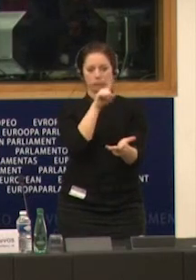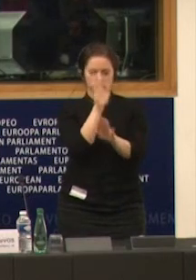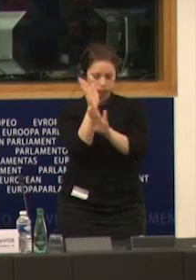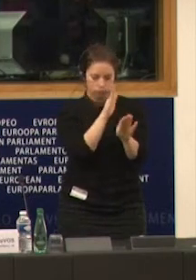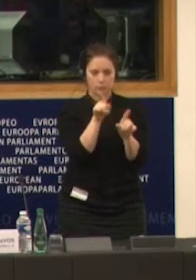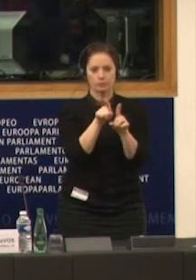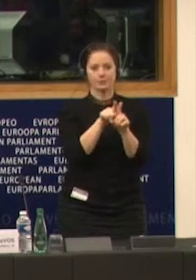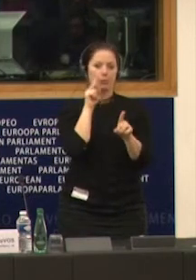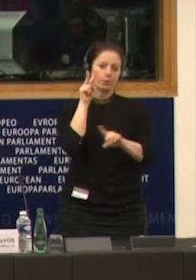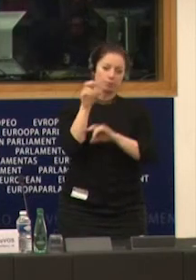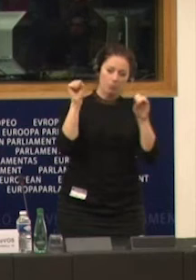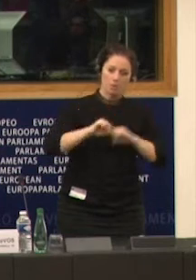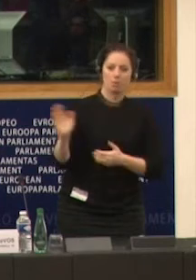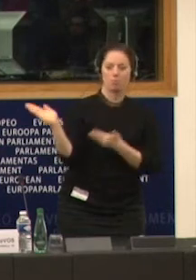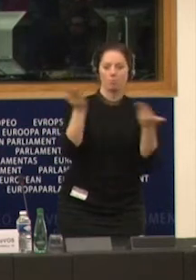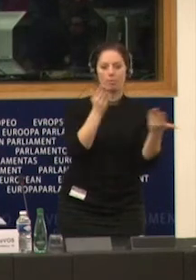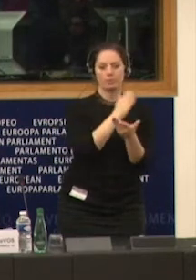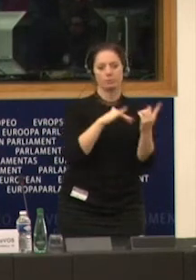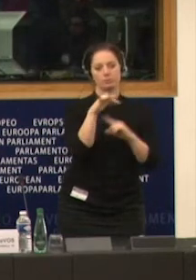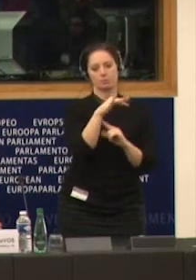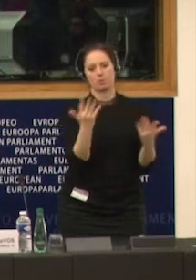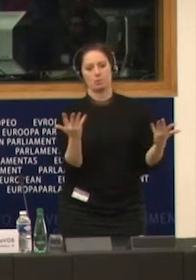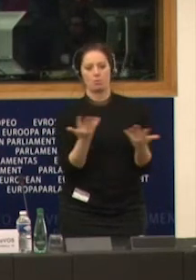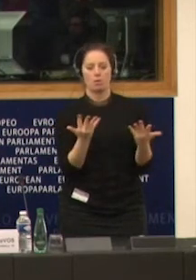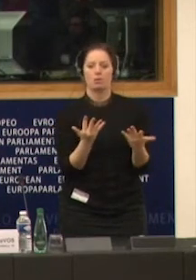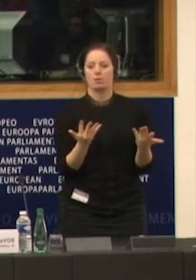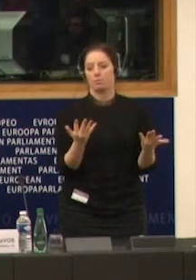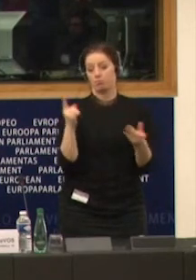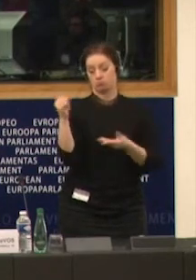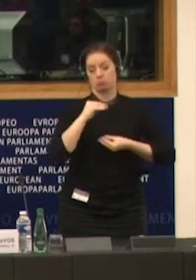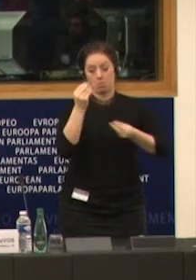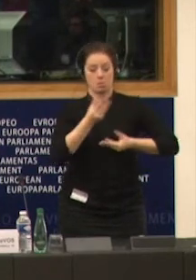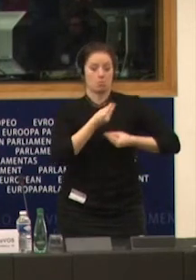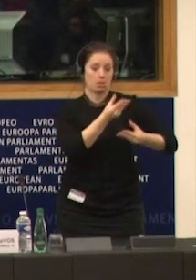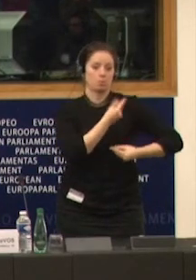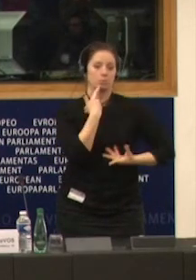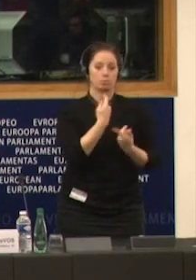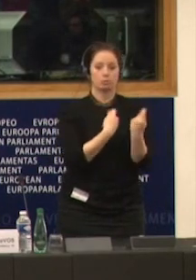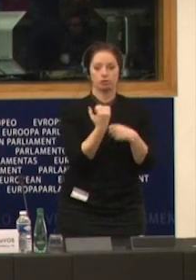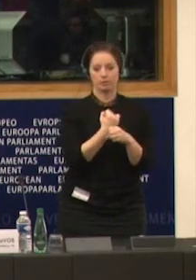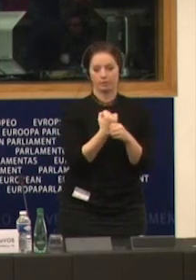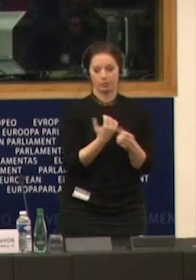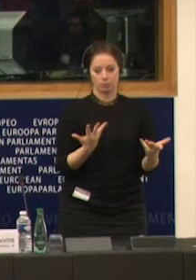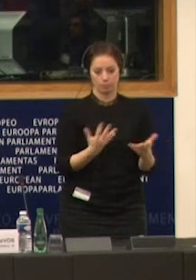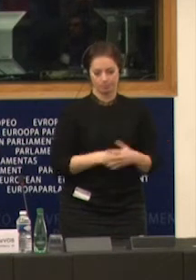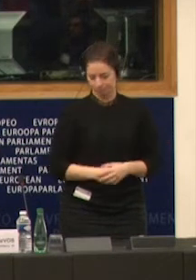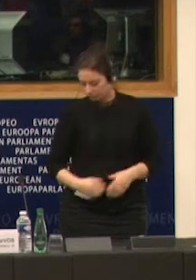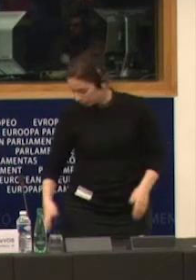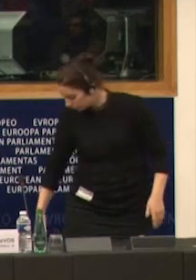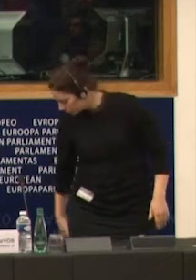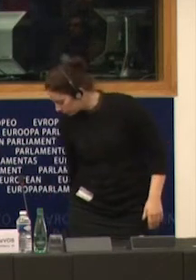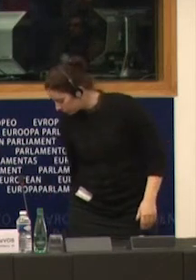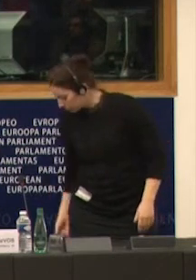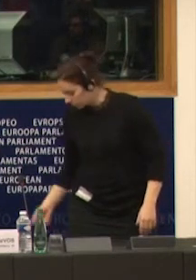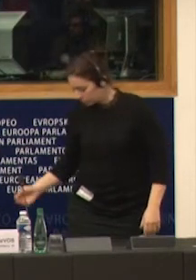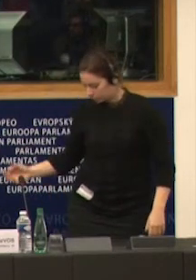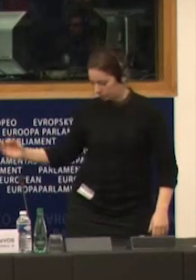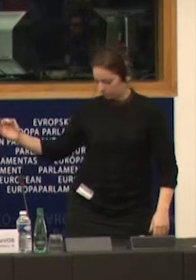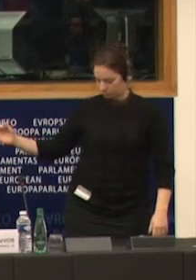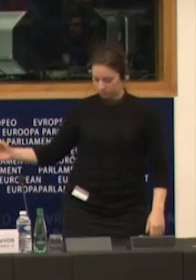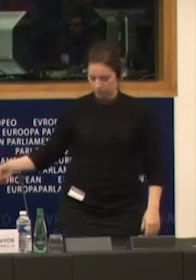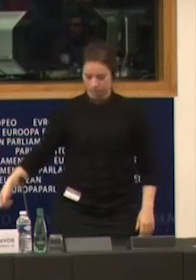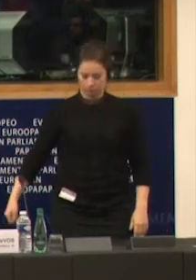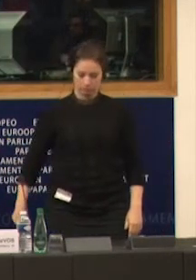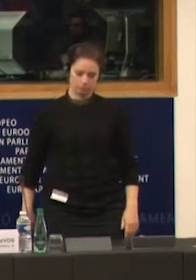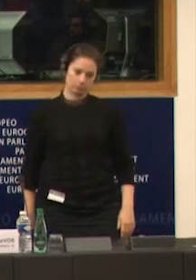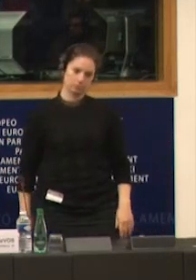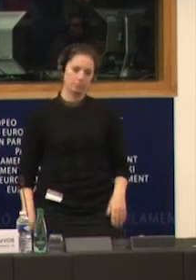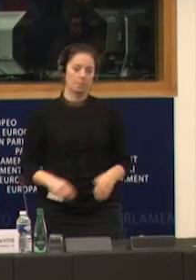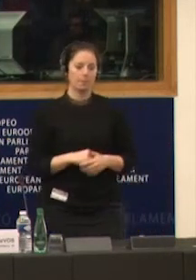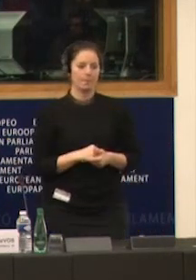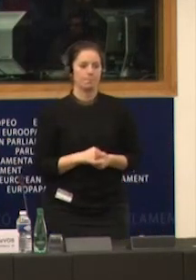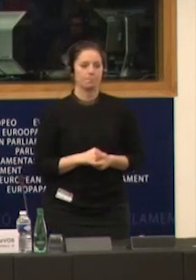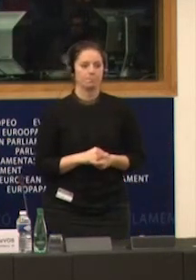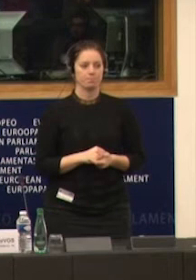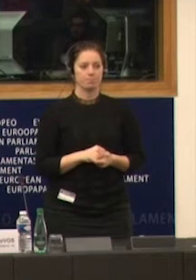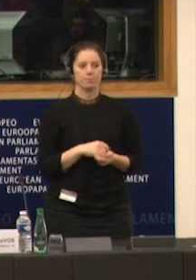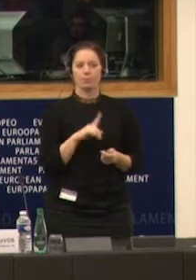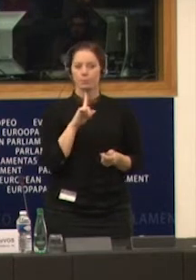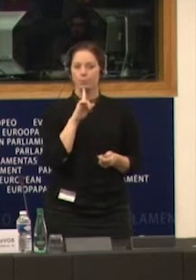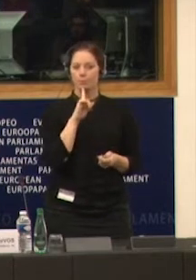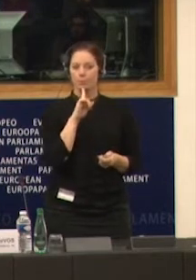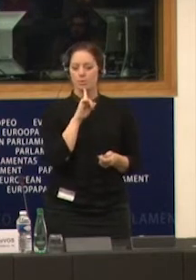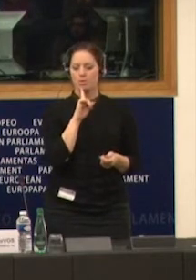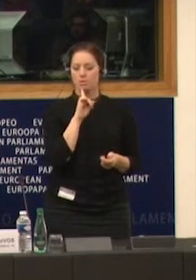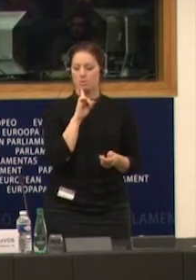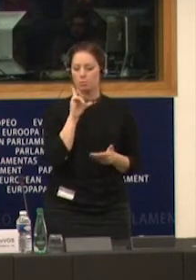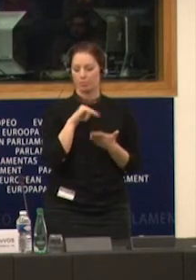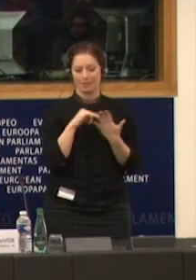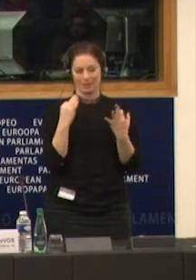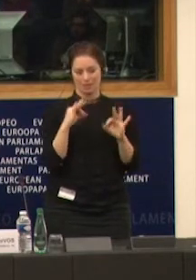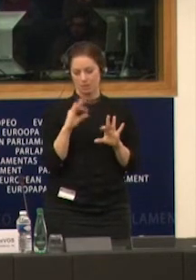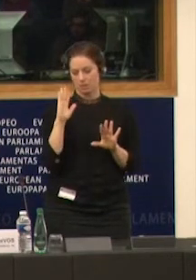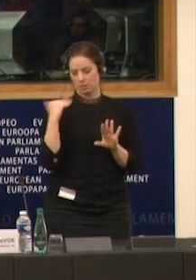bring to the labour market. So, since 2010, there were several policy innovations in the Netherlands. There was a fundamental change